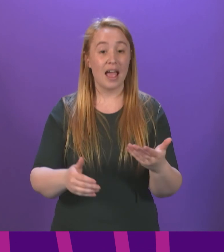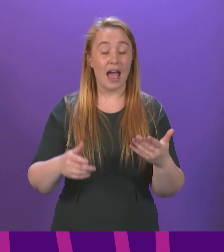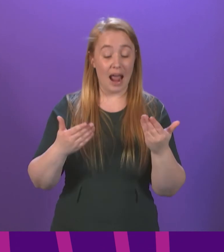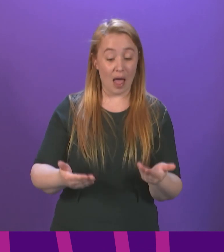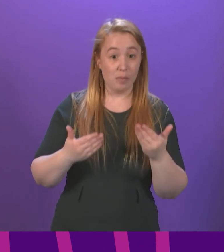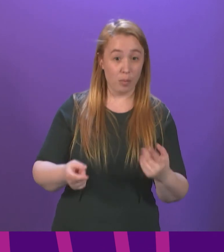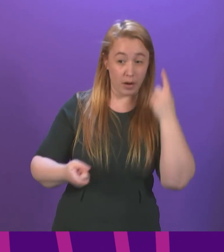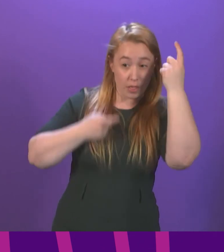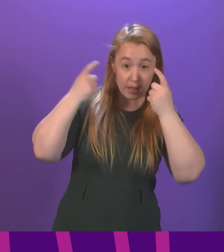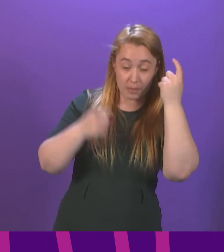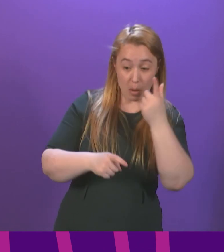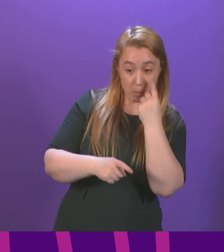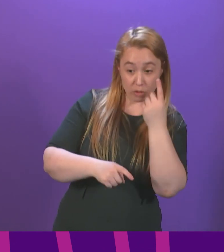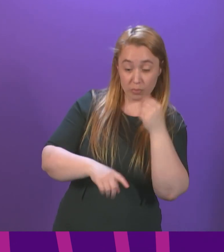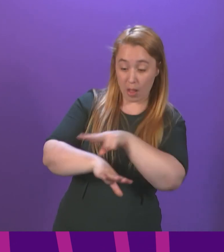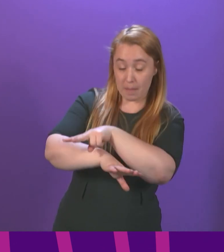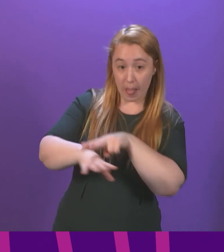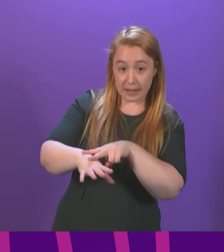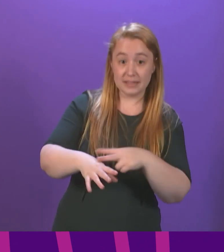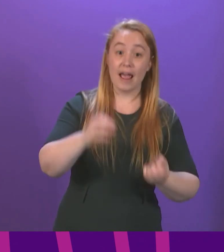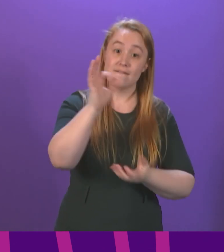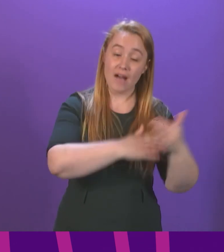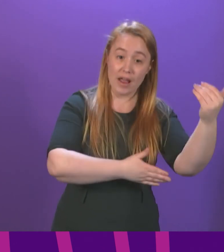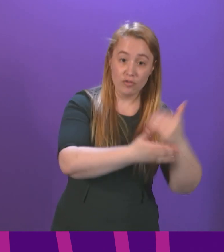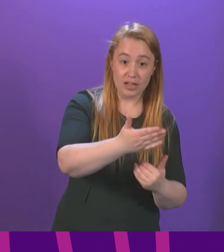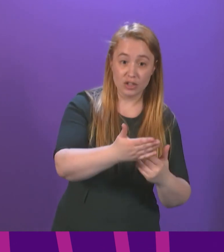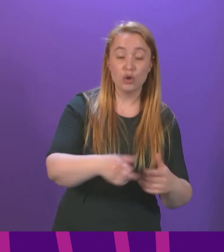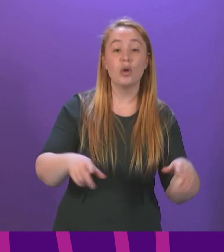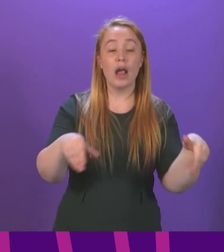testing in the police and fire and rescue services to specific staff groups where other